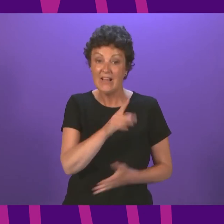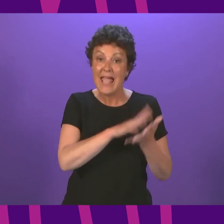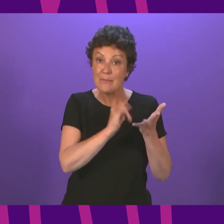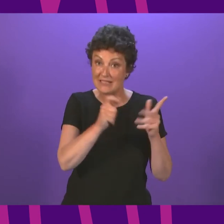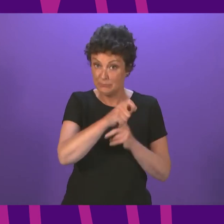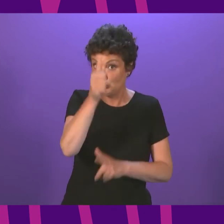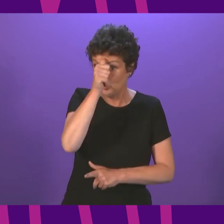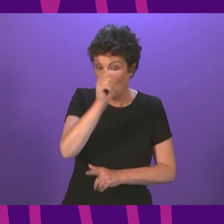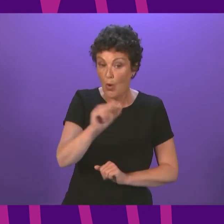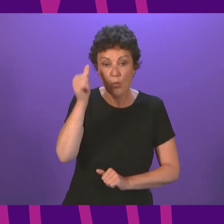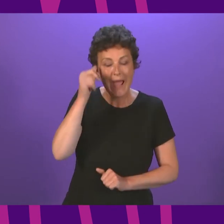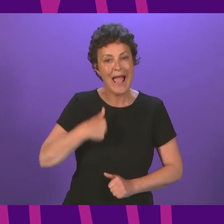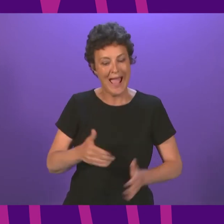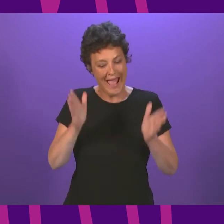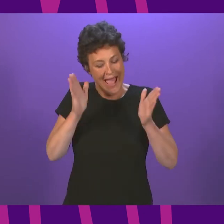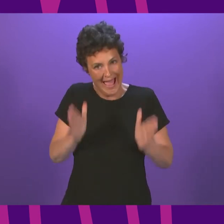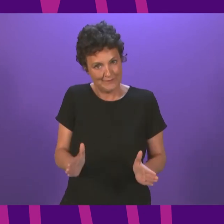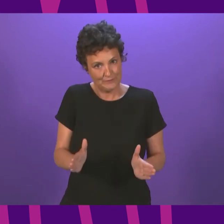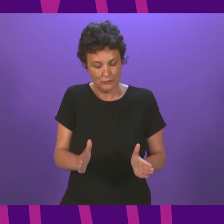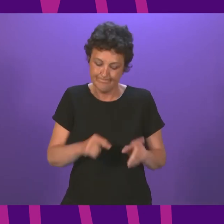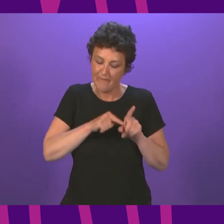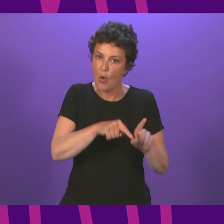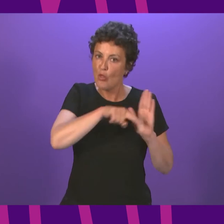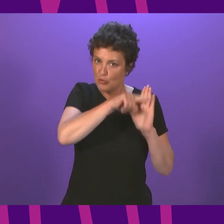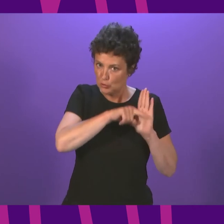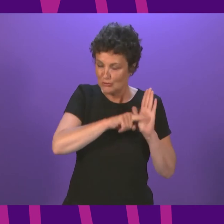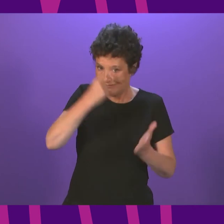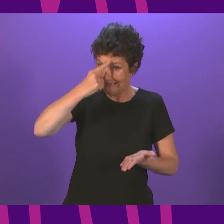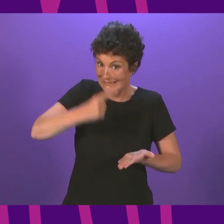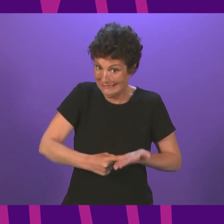beloved county. I am grateful to have the opportunity to place on the record my own